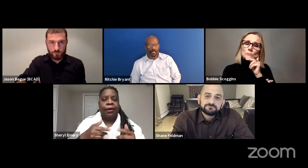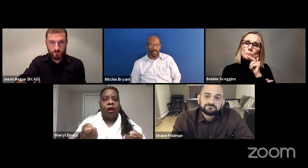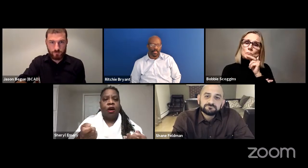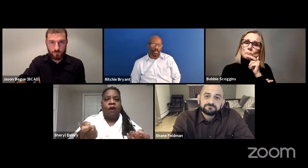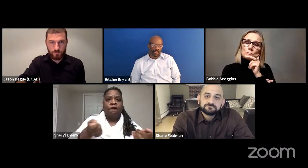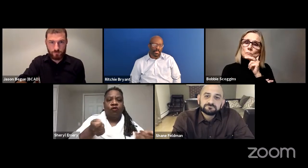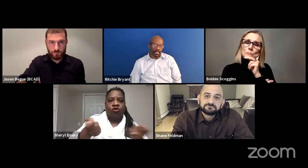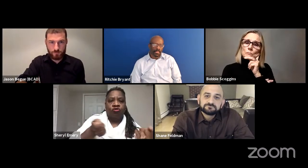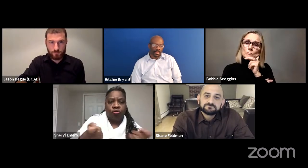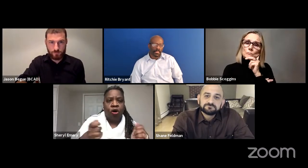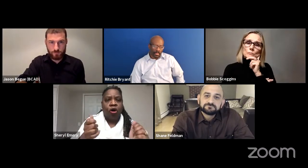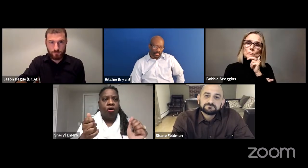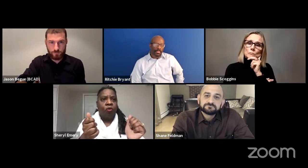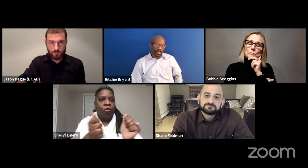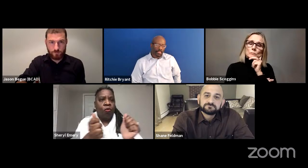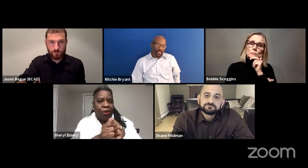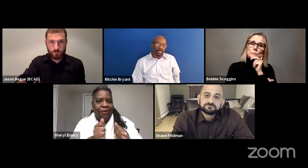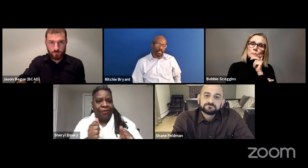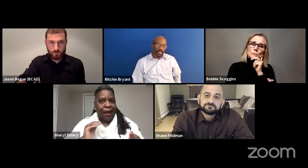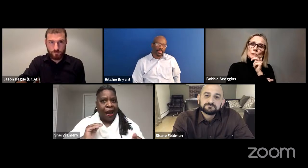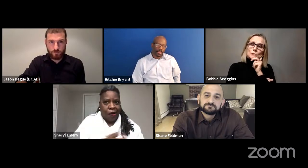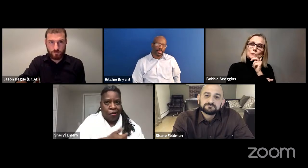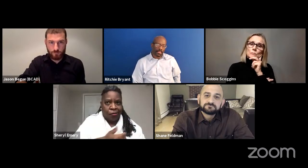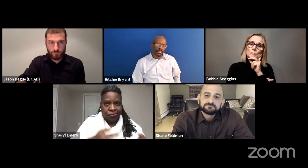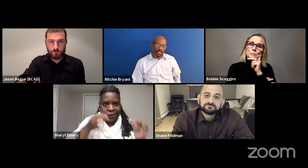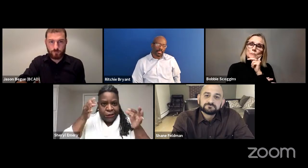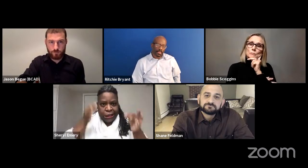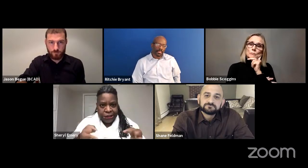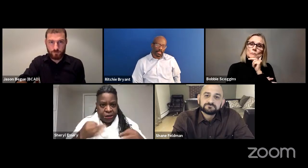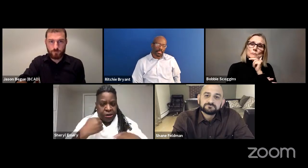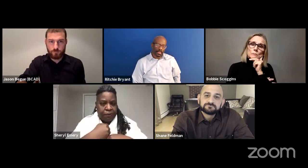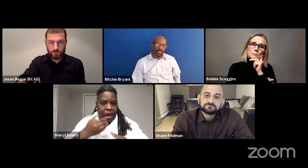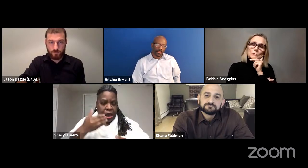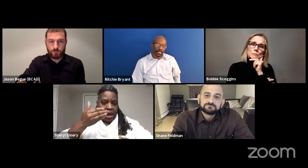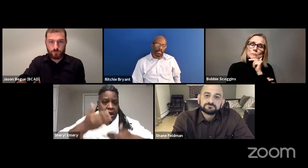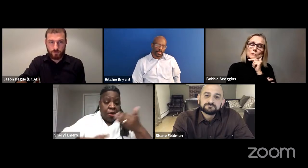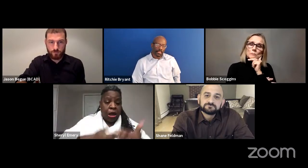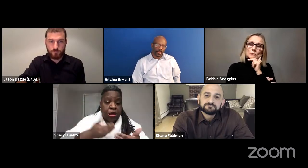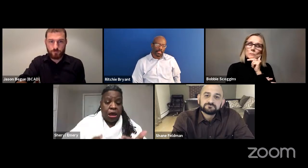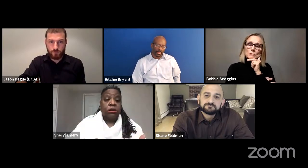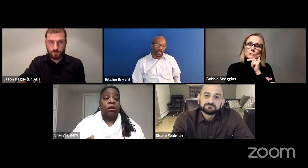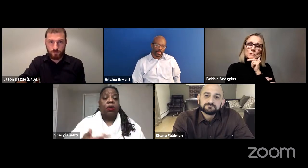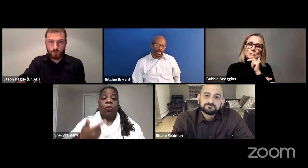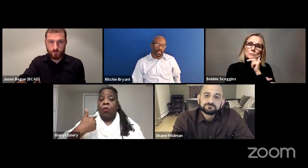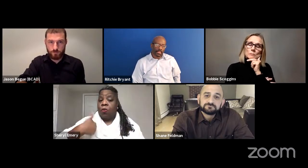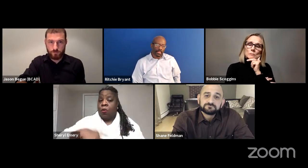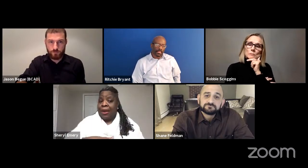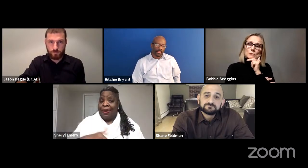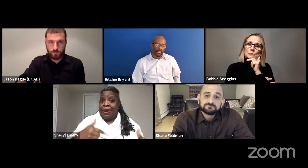how do I say, we didn't have the kind of control in the decision‑making process that we would